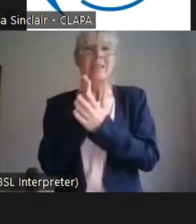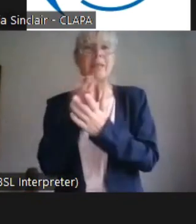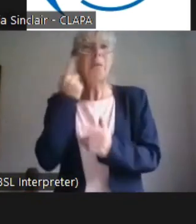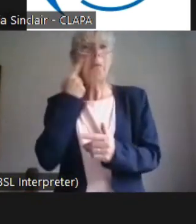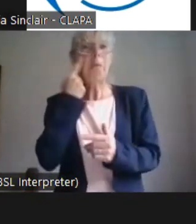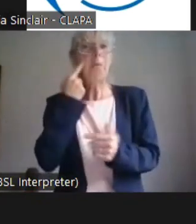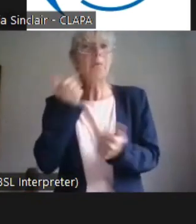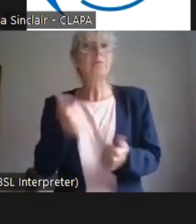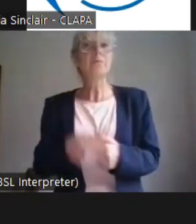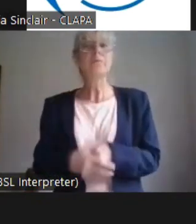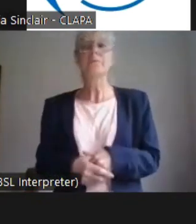foreign